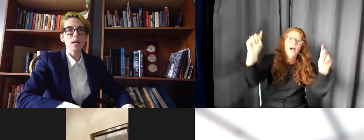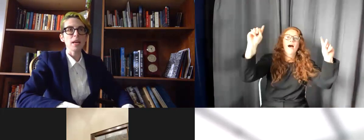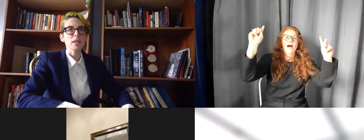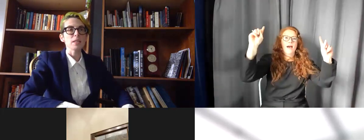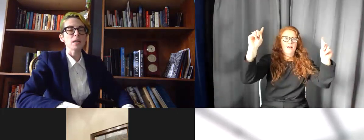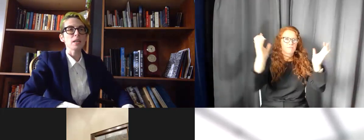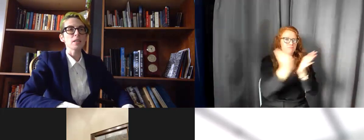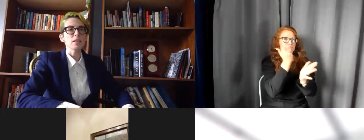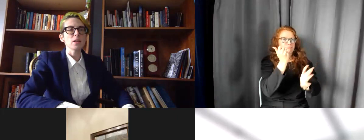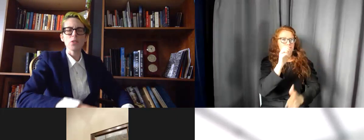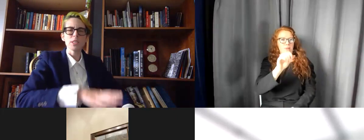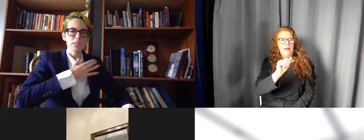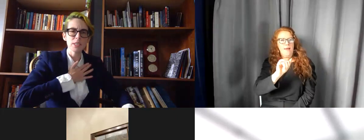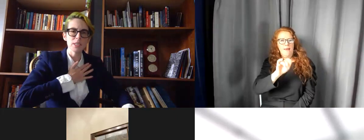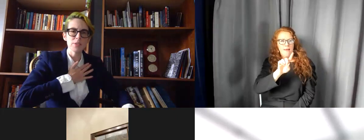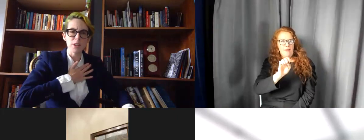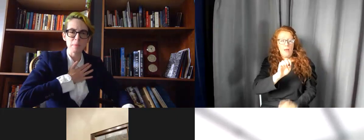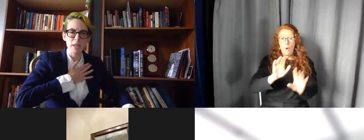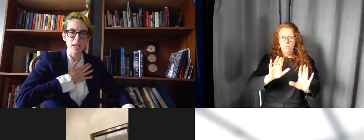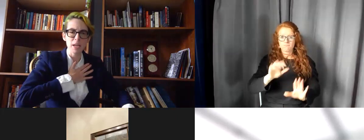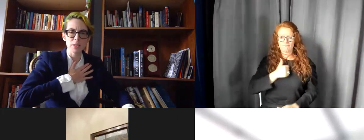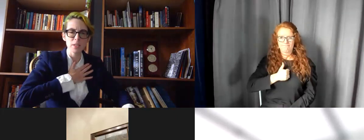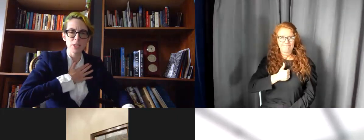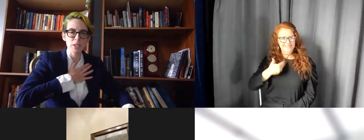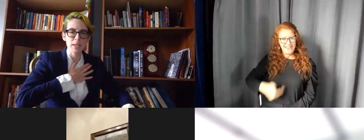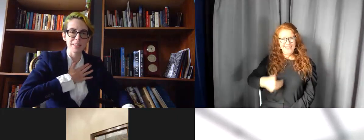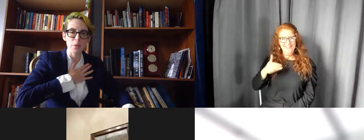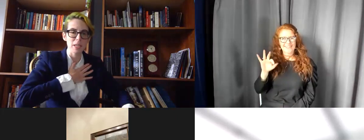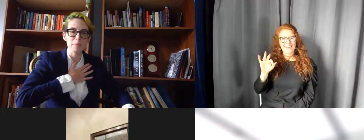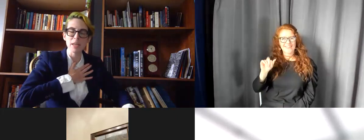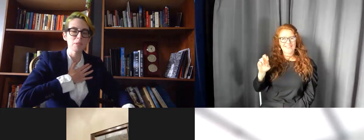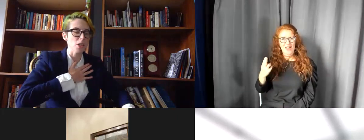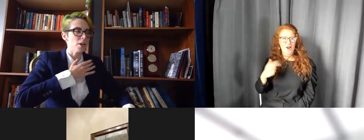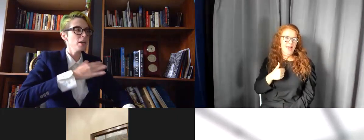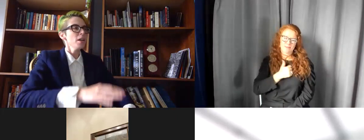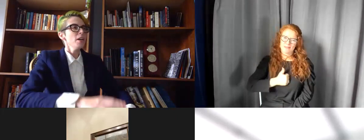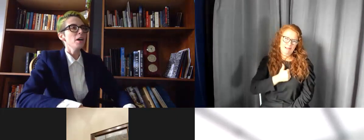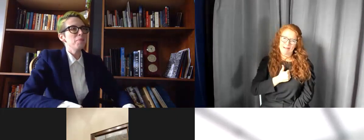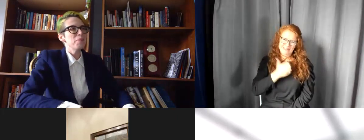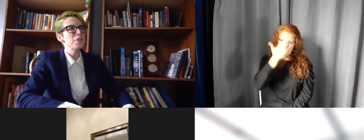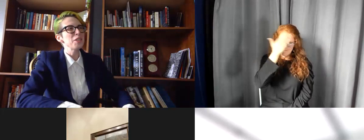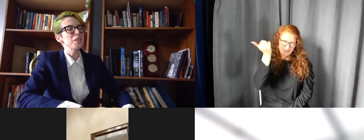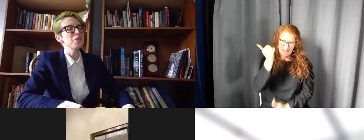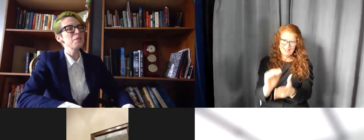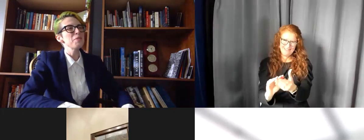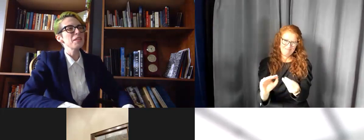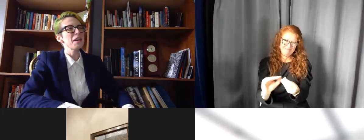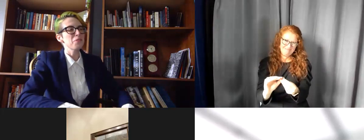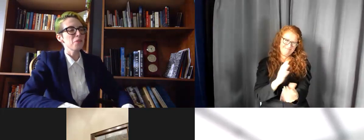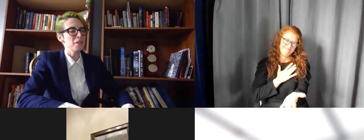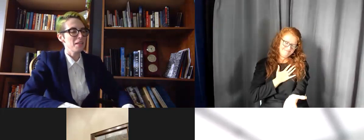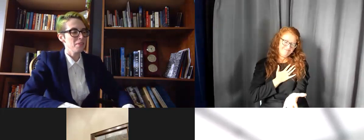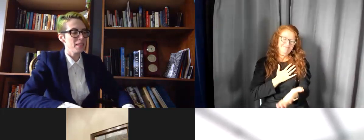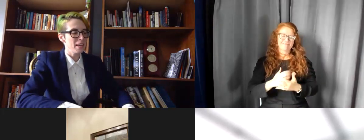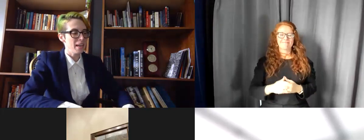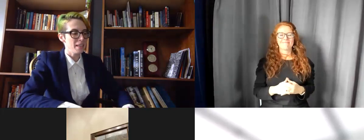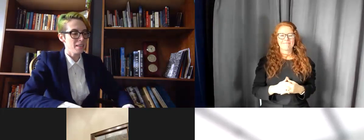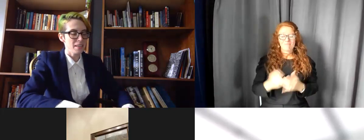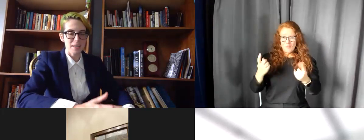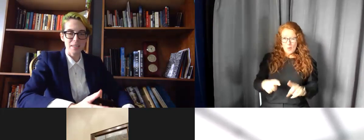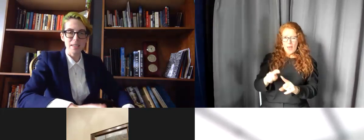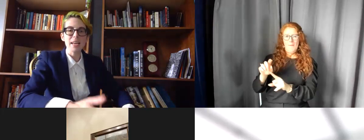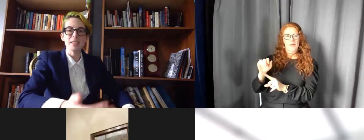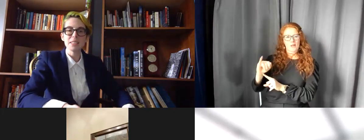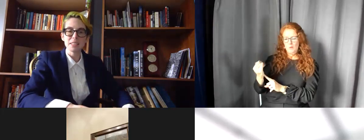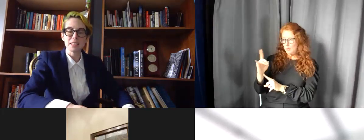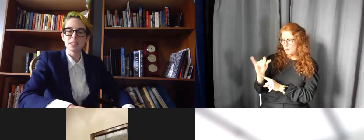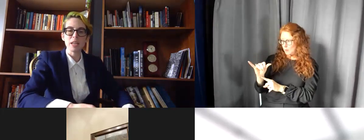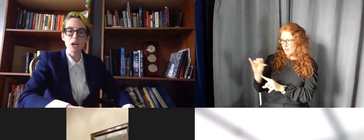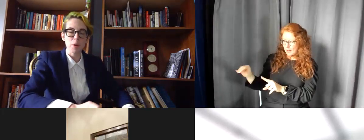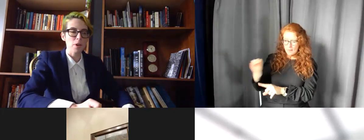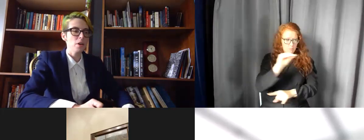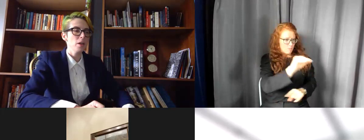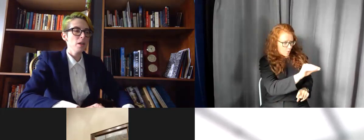Farrah Garland: And oh, this is this is Fara speaking. I should. I should announce that when I speak i'm sorry when she, when she moved to California, and finally had a a an aid and assistant, someone to help her.